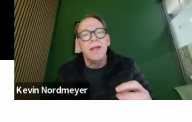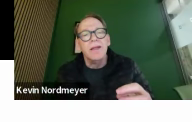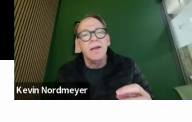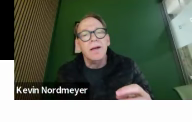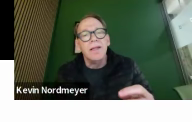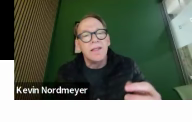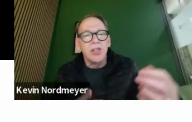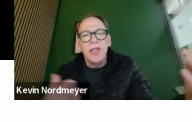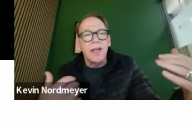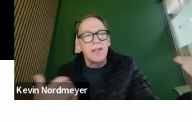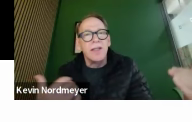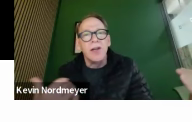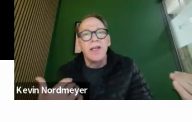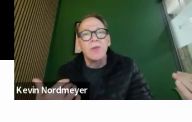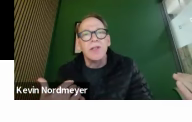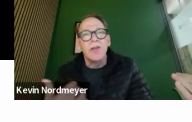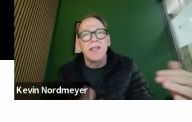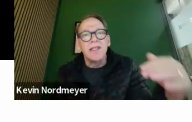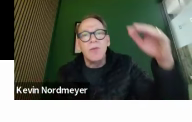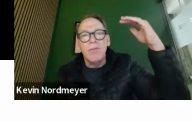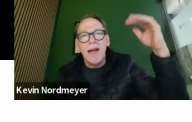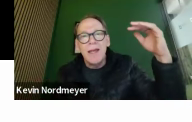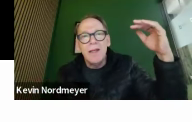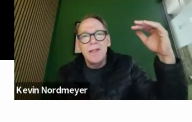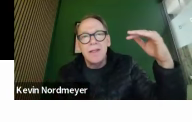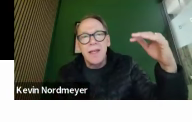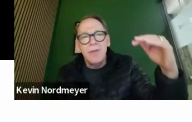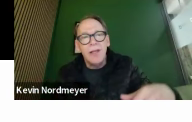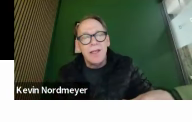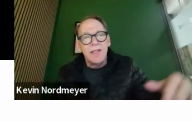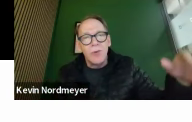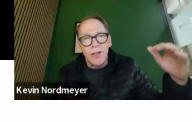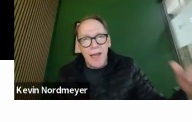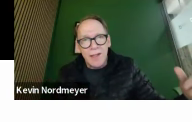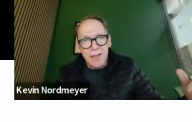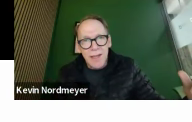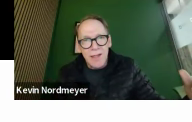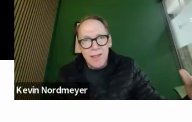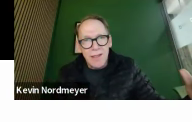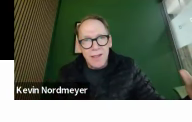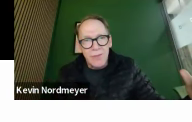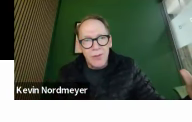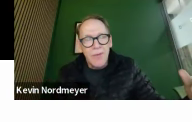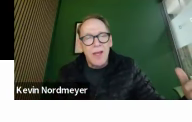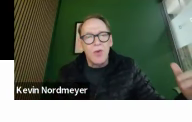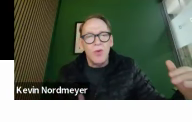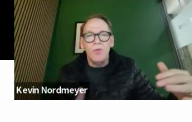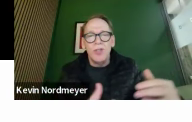that he said, look at us sitting here next to each other. He said, see where my head is to the table, see where Candace's head is to the table.